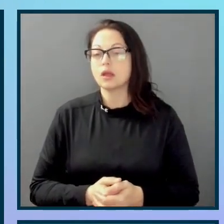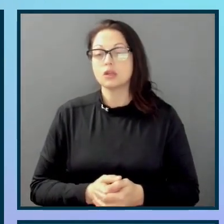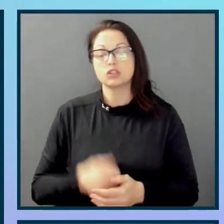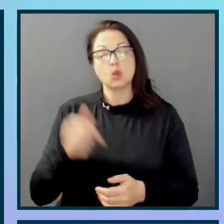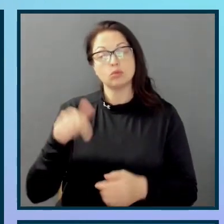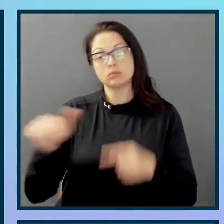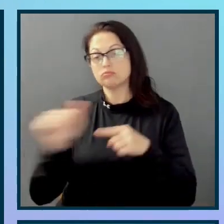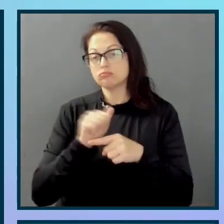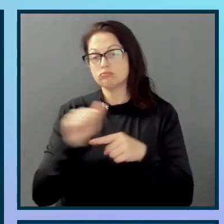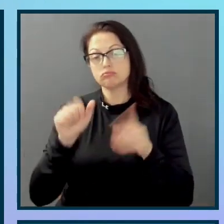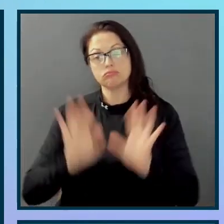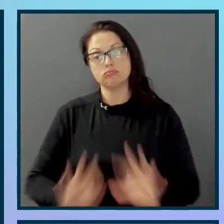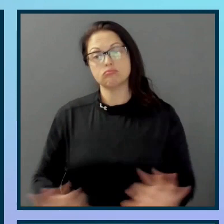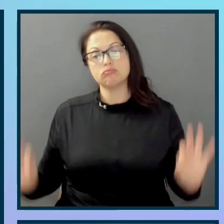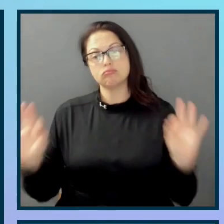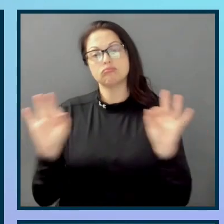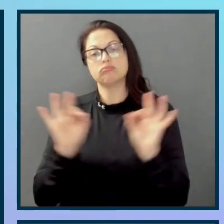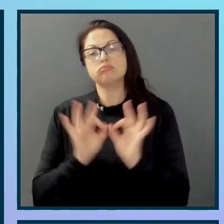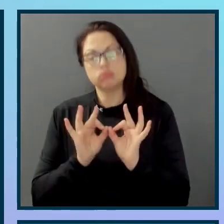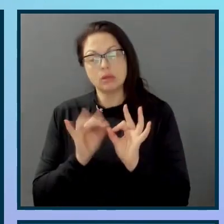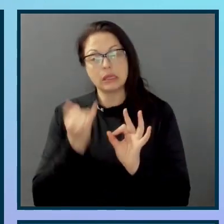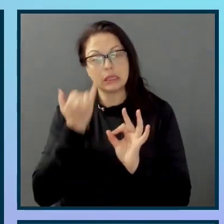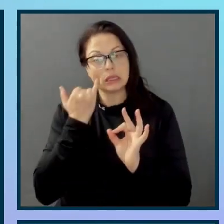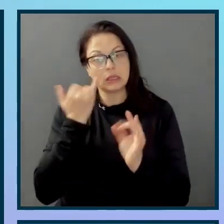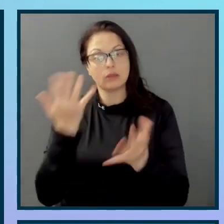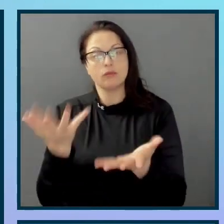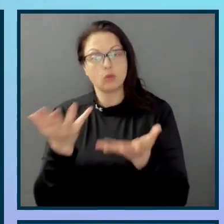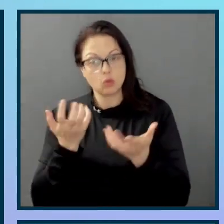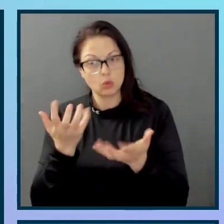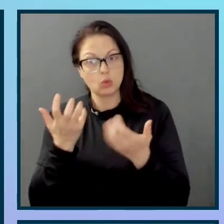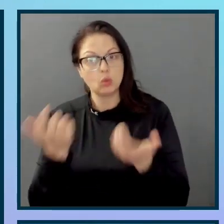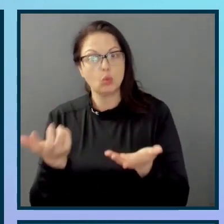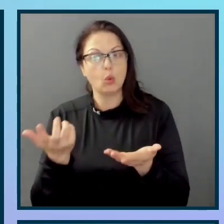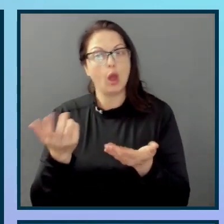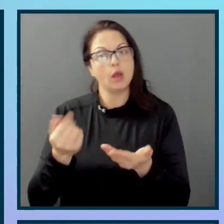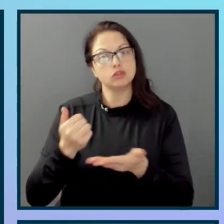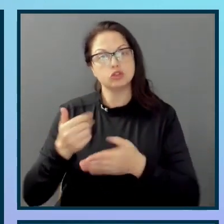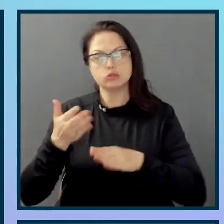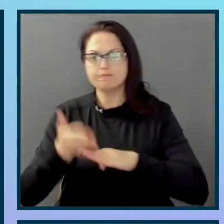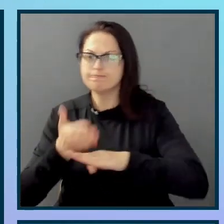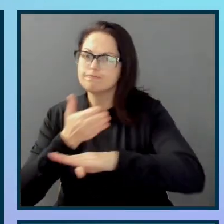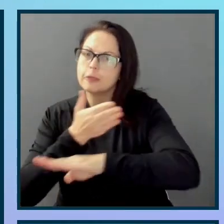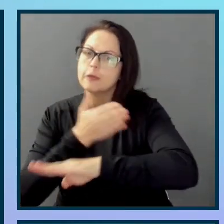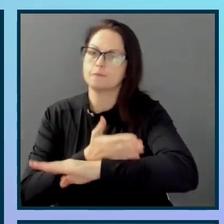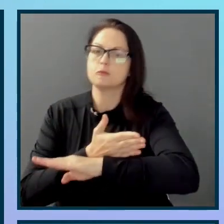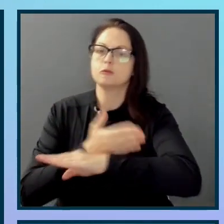if you really wanna drive the cost of accessibility down to the low single digit percentages.